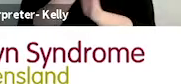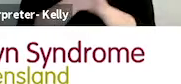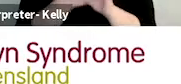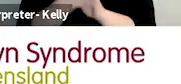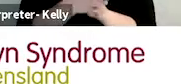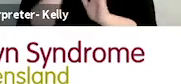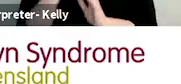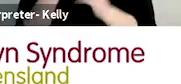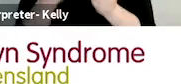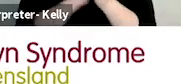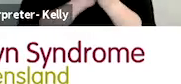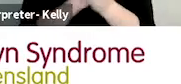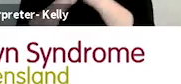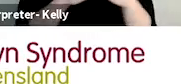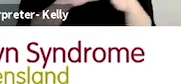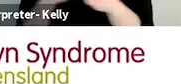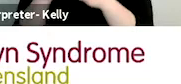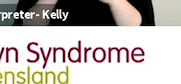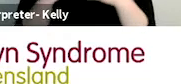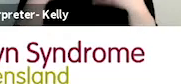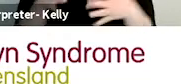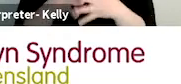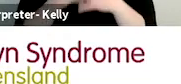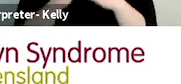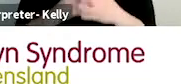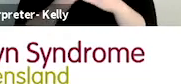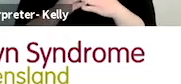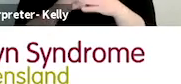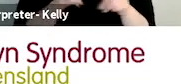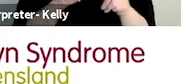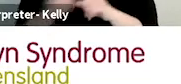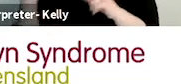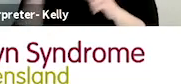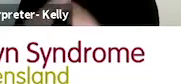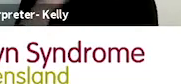which we know is very valuable and most importantly it’s inclusive.